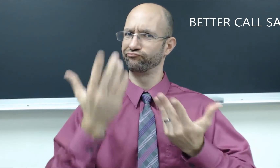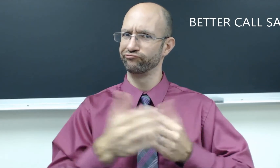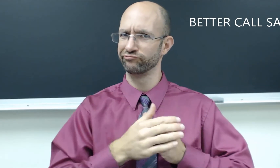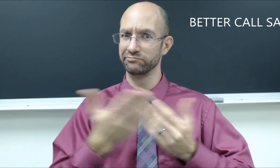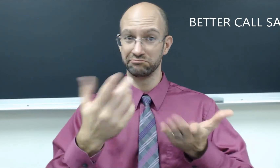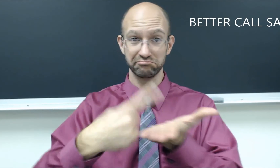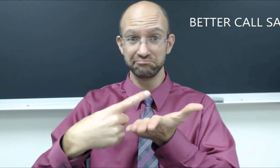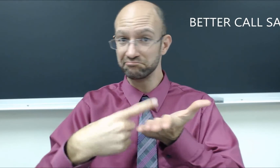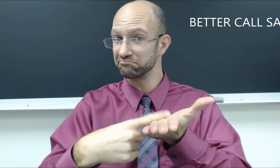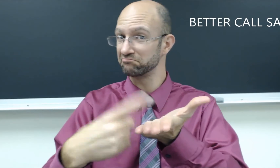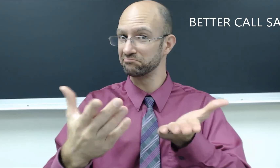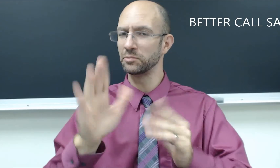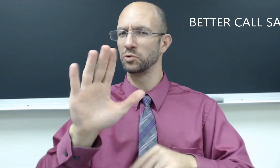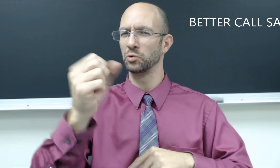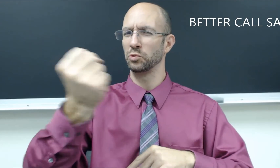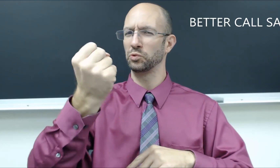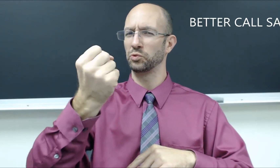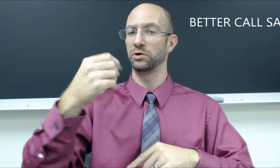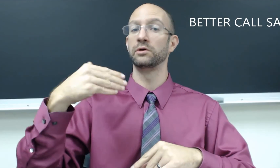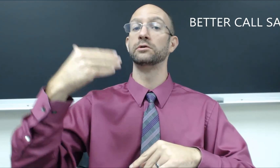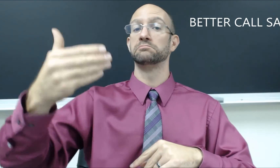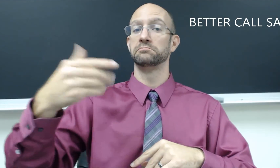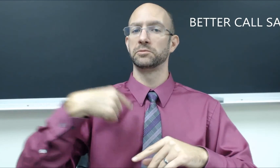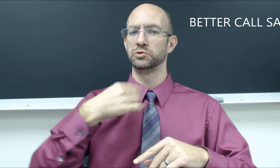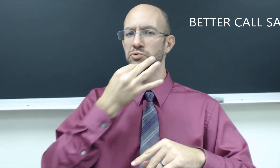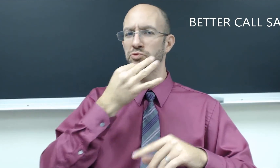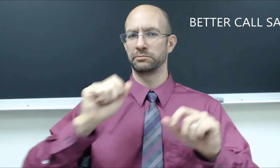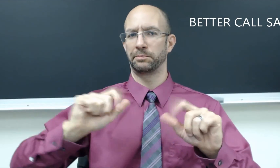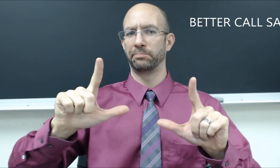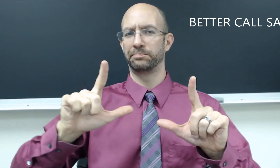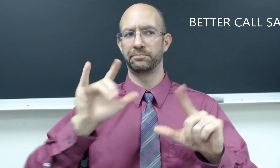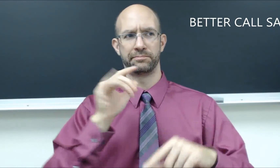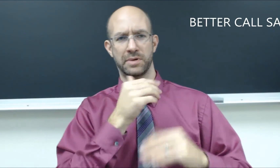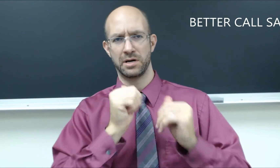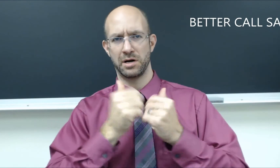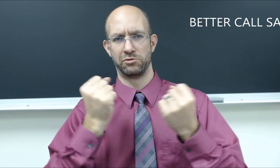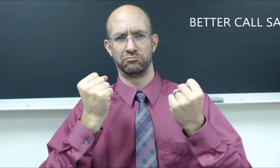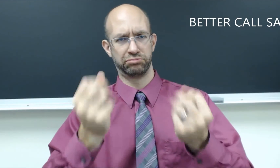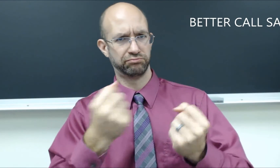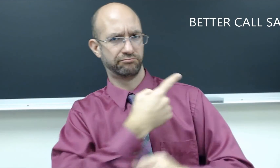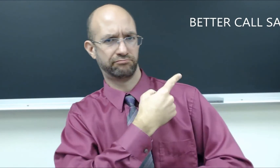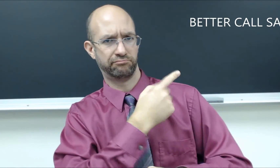If you want to discuss that, please hold on to that for when I make a vlog soon on how to sign "Better Call Saul."